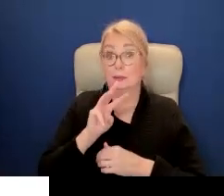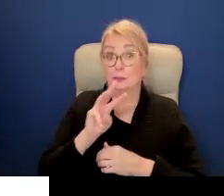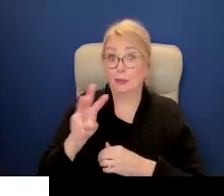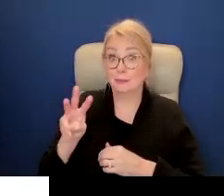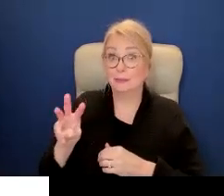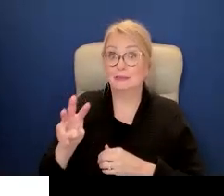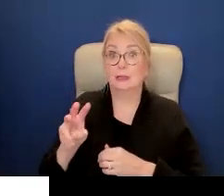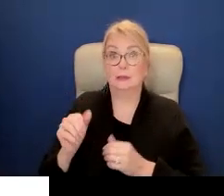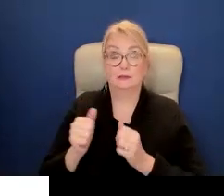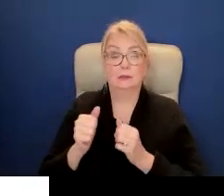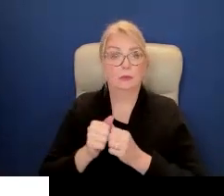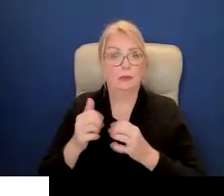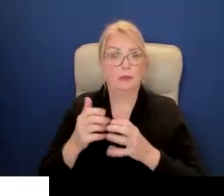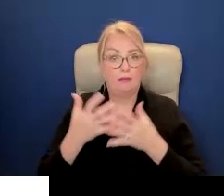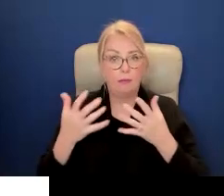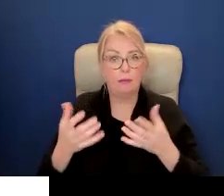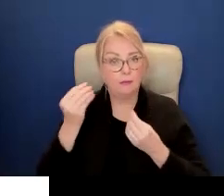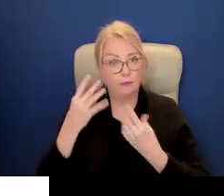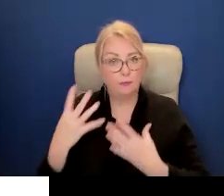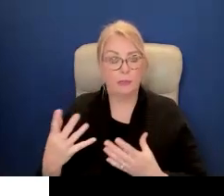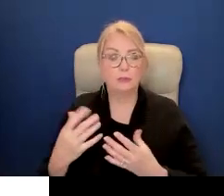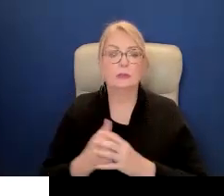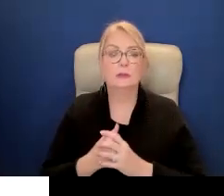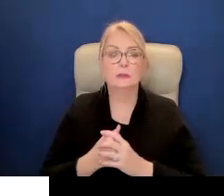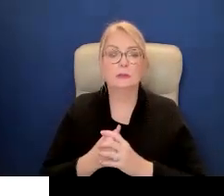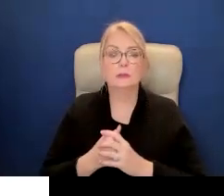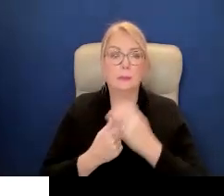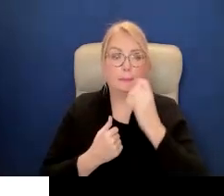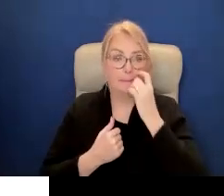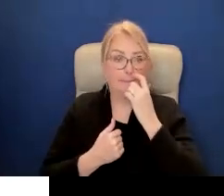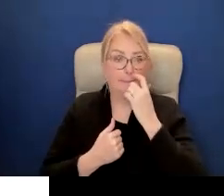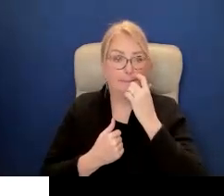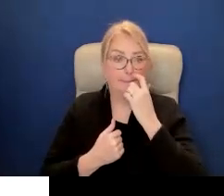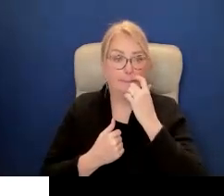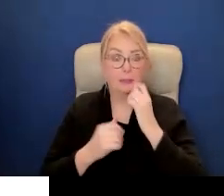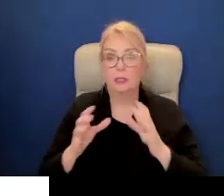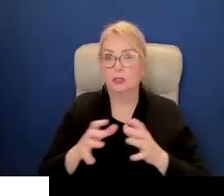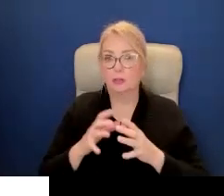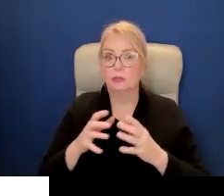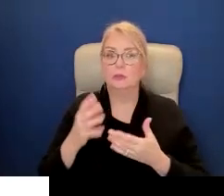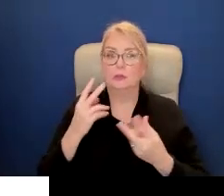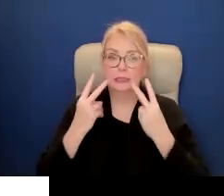if you're interested in learning more. Adding to your resource directories, I would encourage you guys to visit these pages.